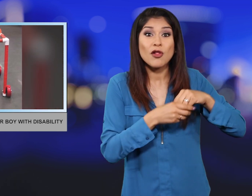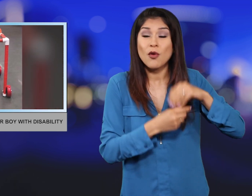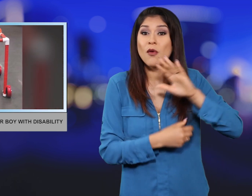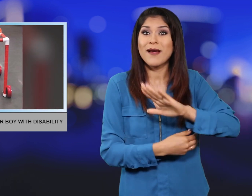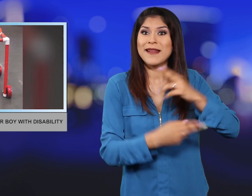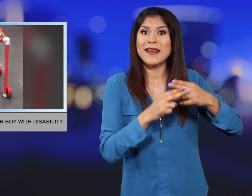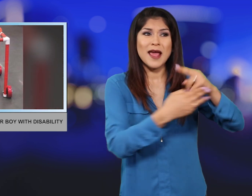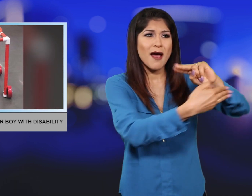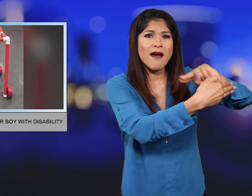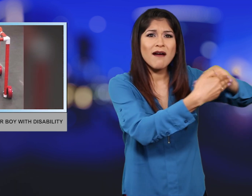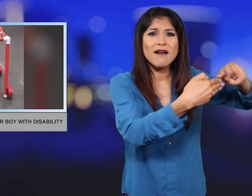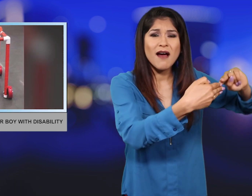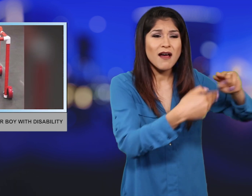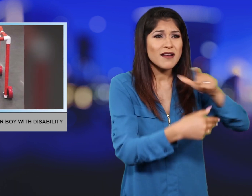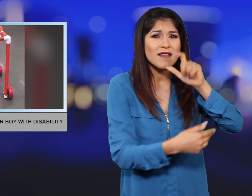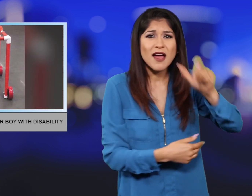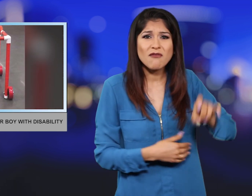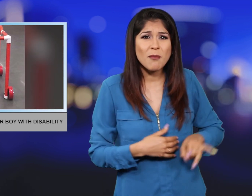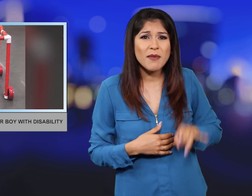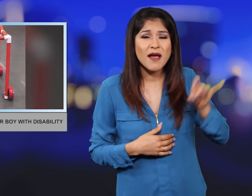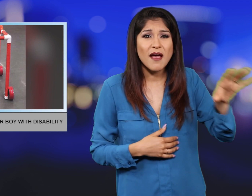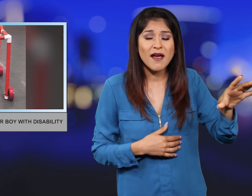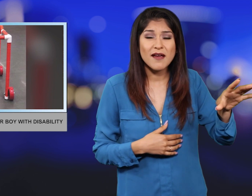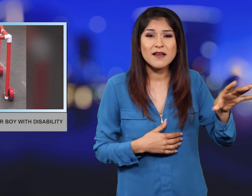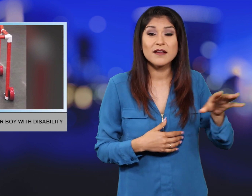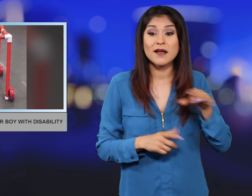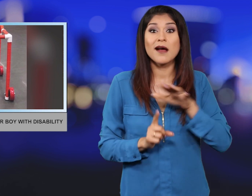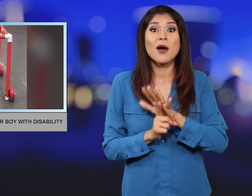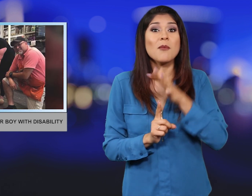and included Logan's name. All at no cost.